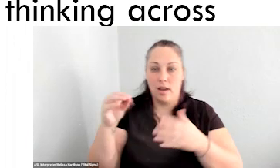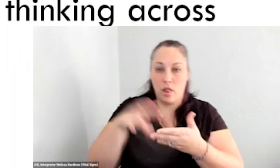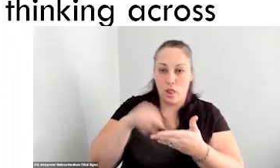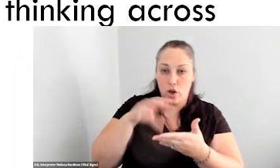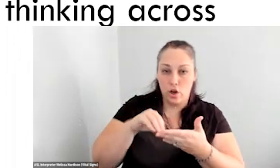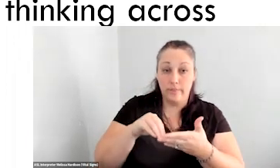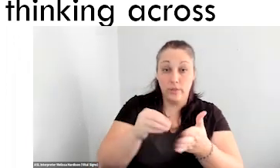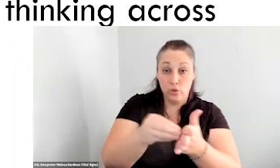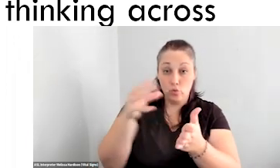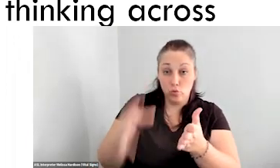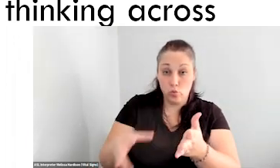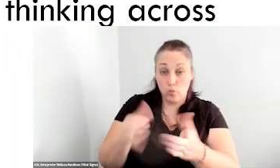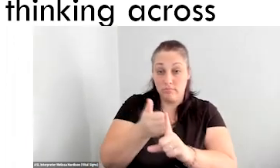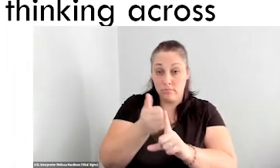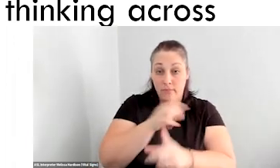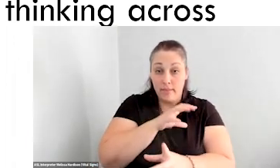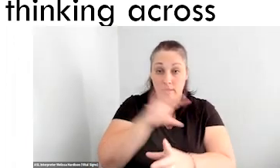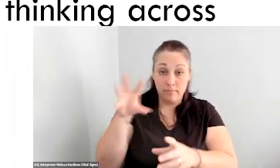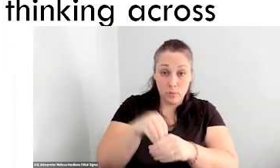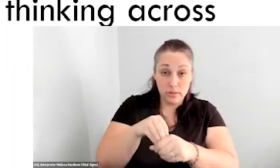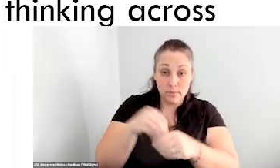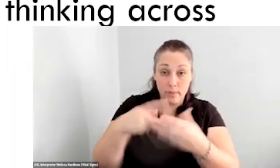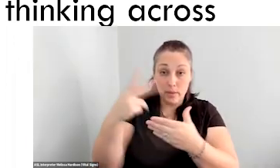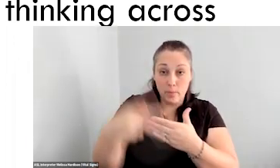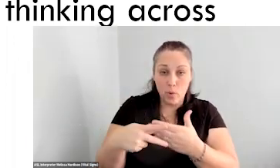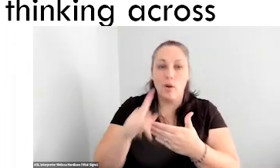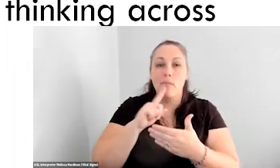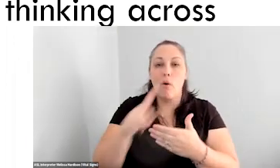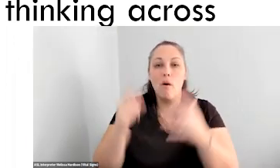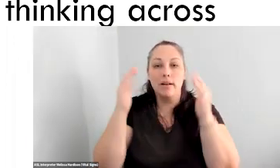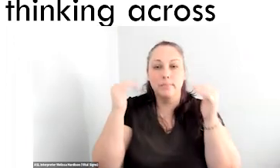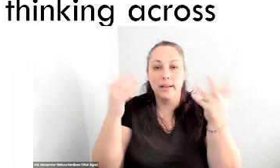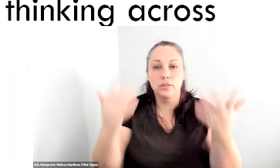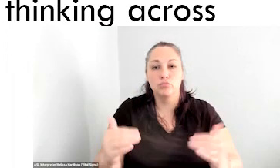to enhance the understanding and use of STEM content, practices, and skills.